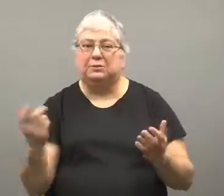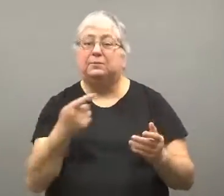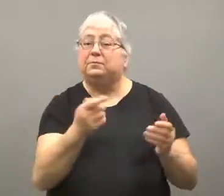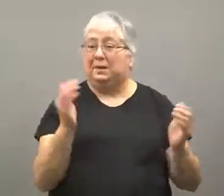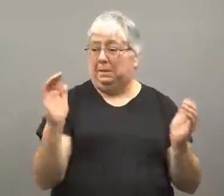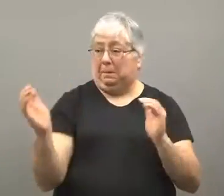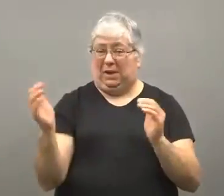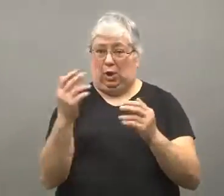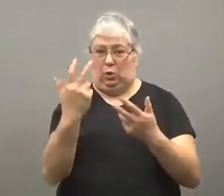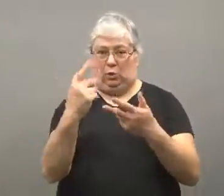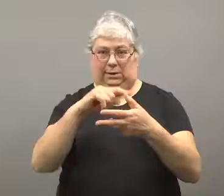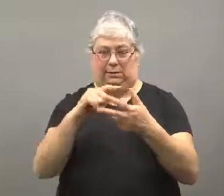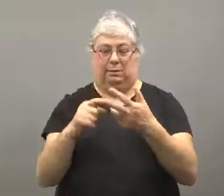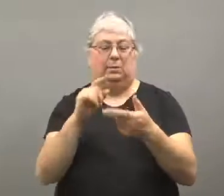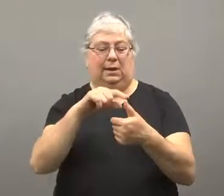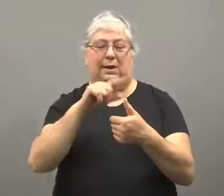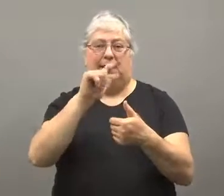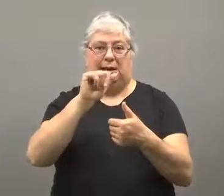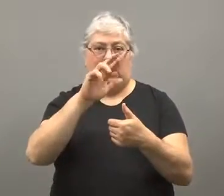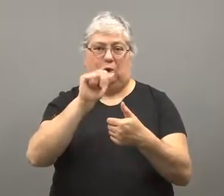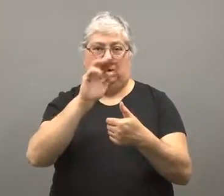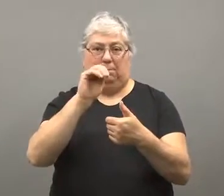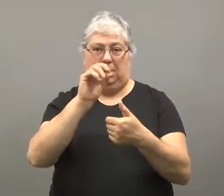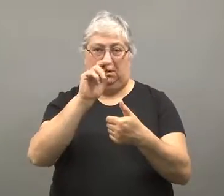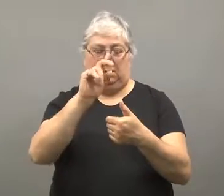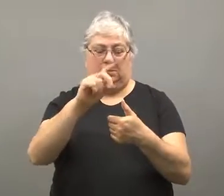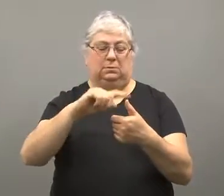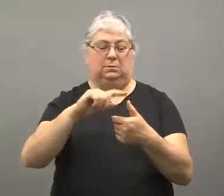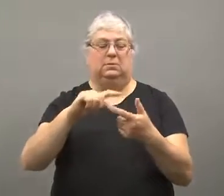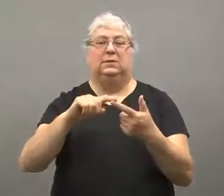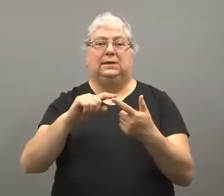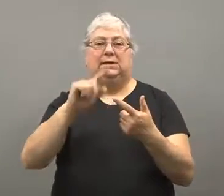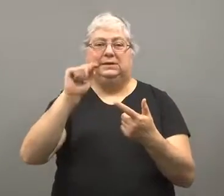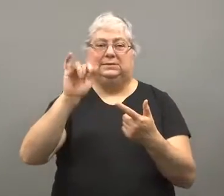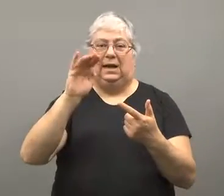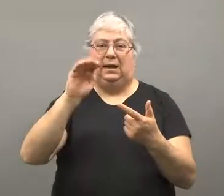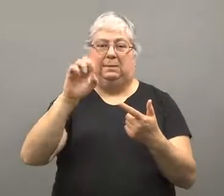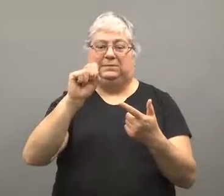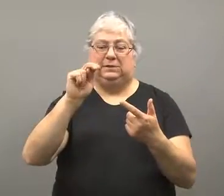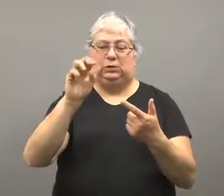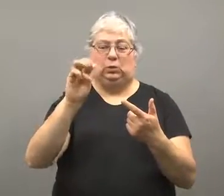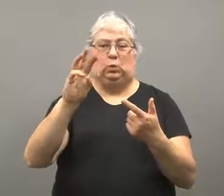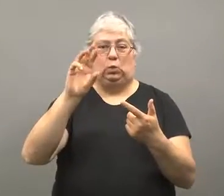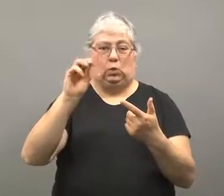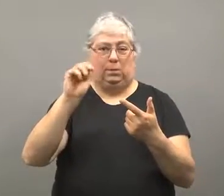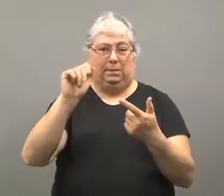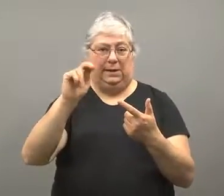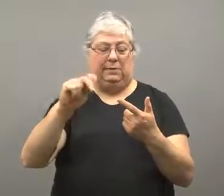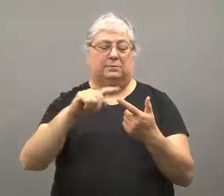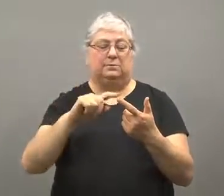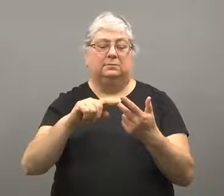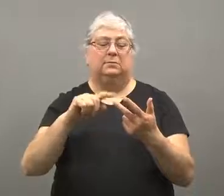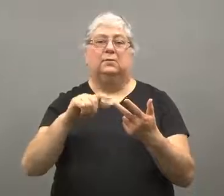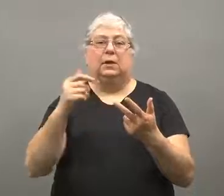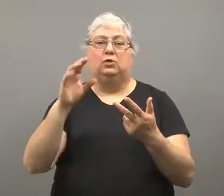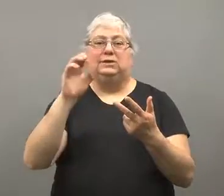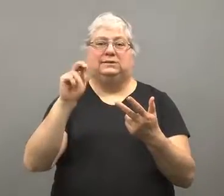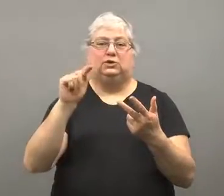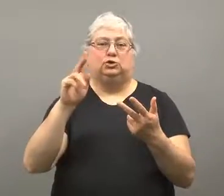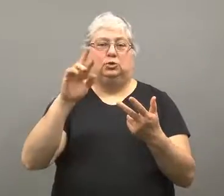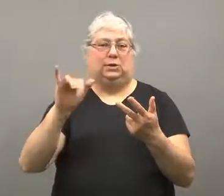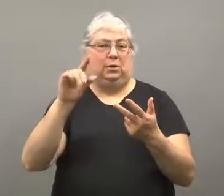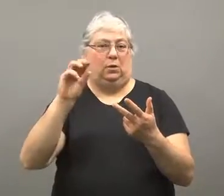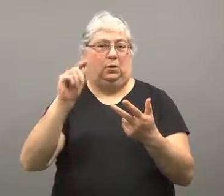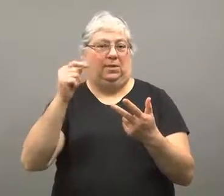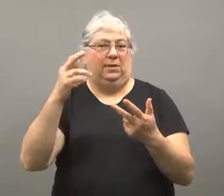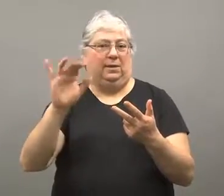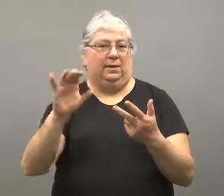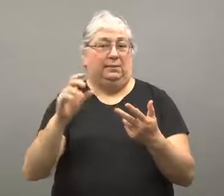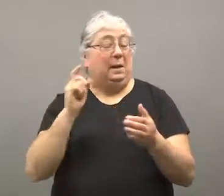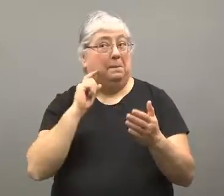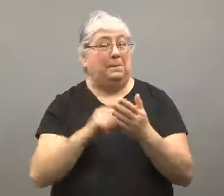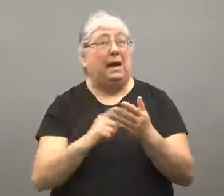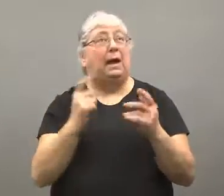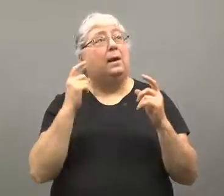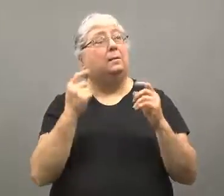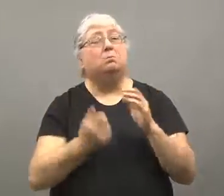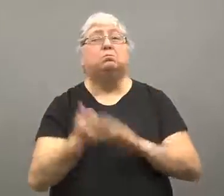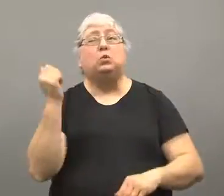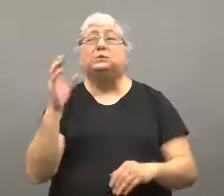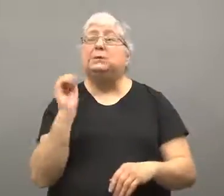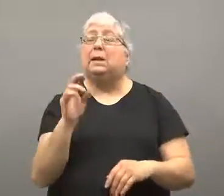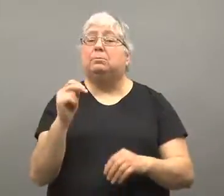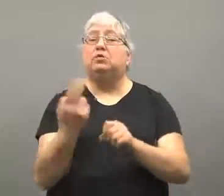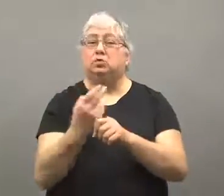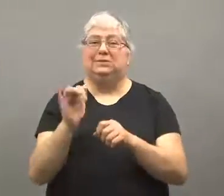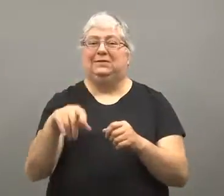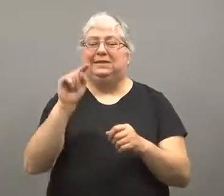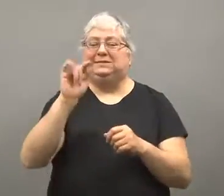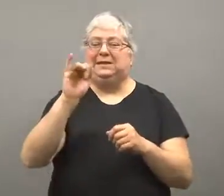He compared three fonts, Garamond, Times New Roman, and Century Gothic.